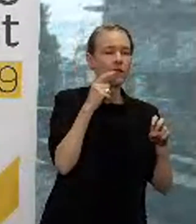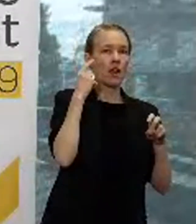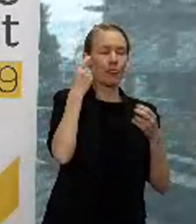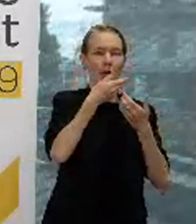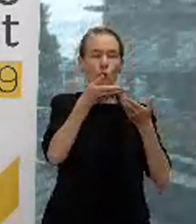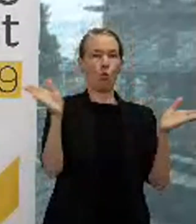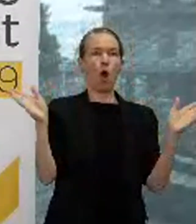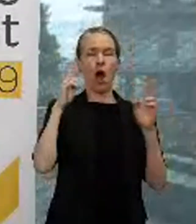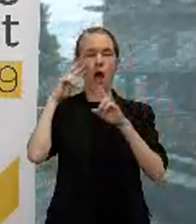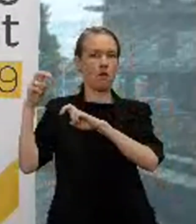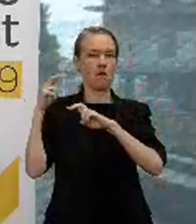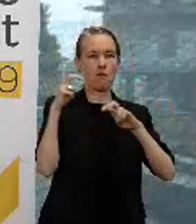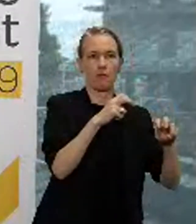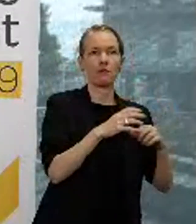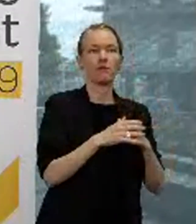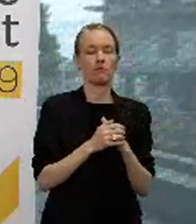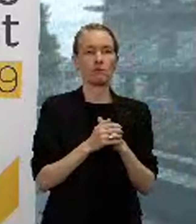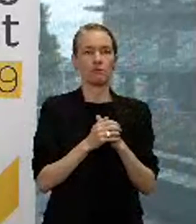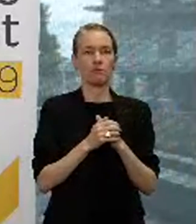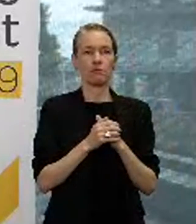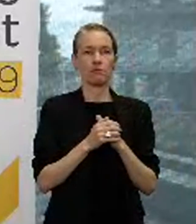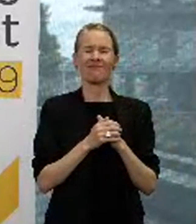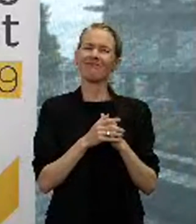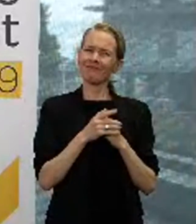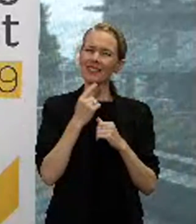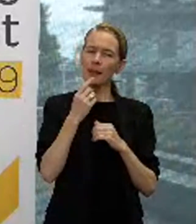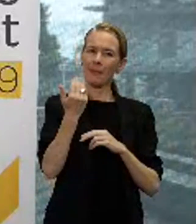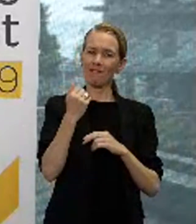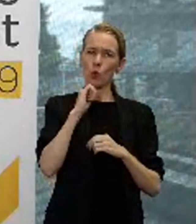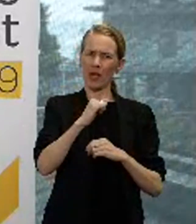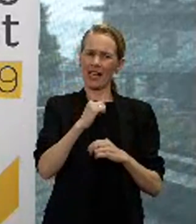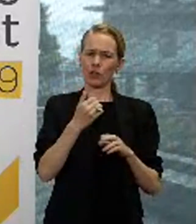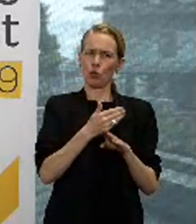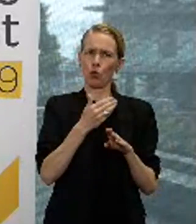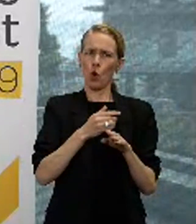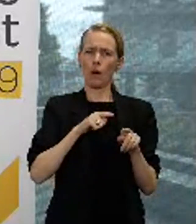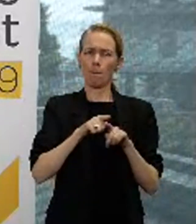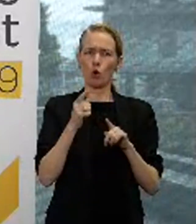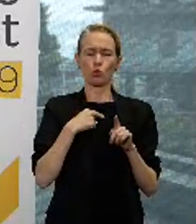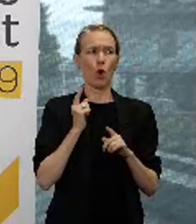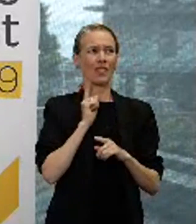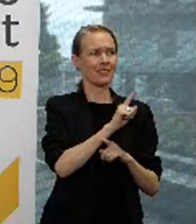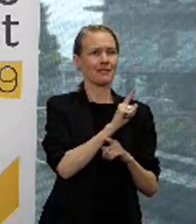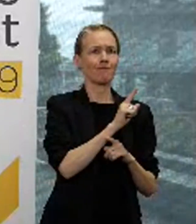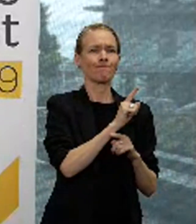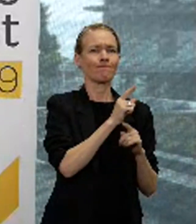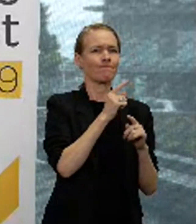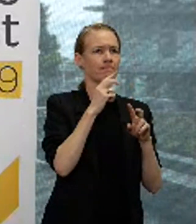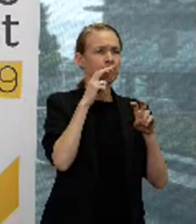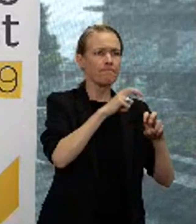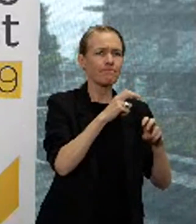the pilots, or those unloading cargo, or having interaction with crew around unloading of cargo. Historically there has been concerns